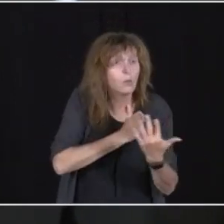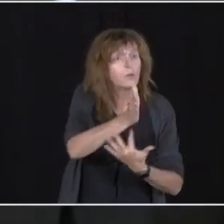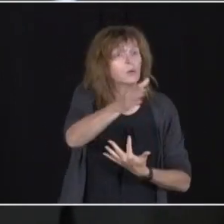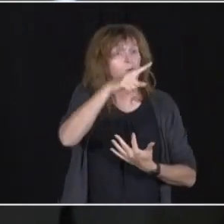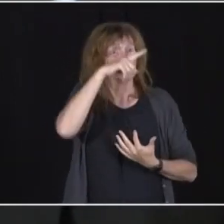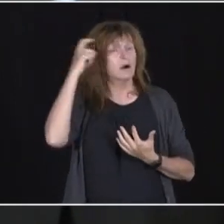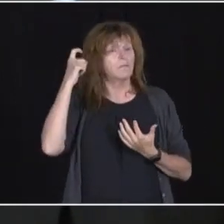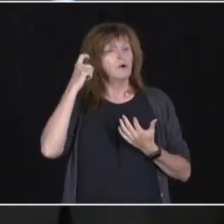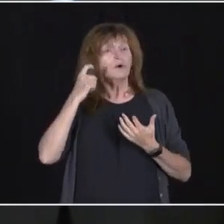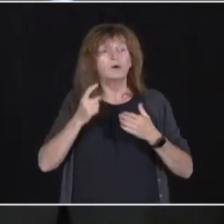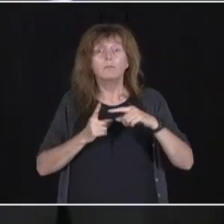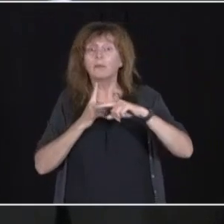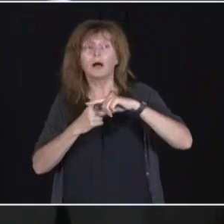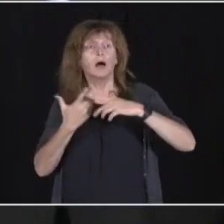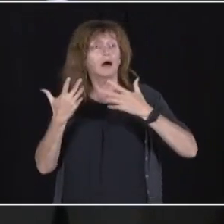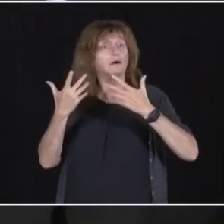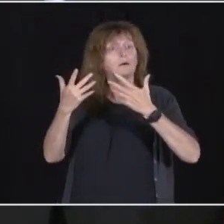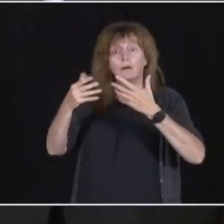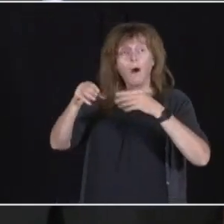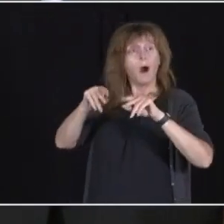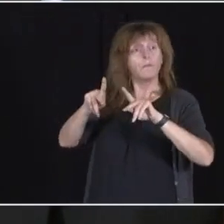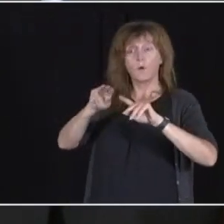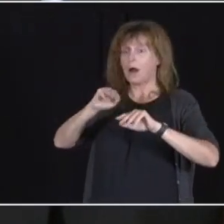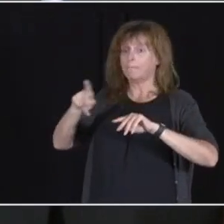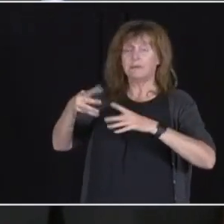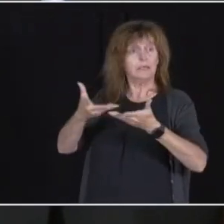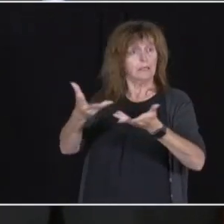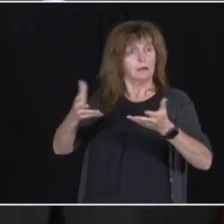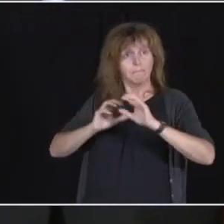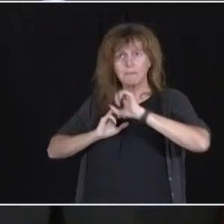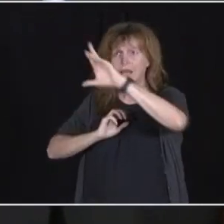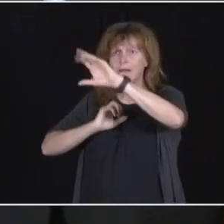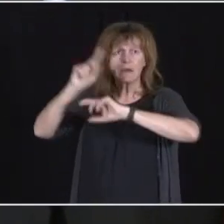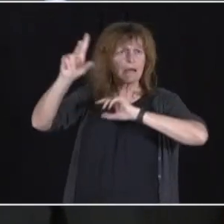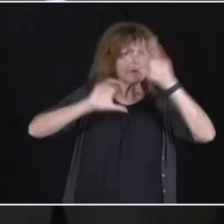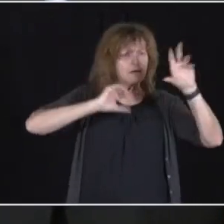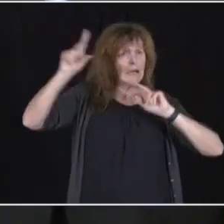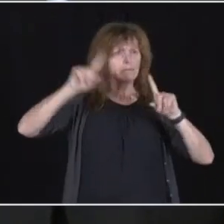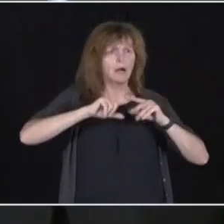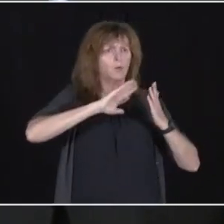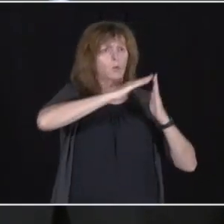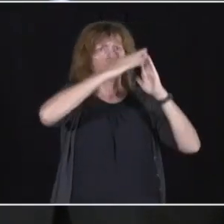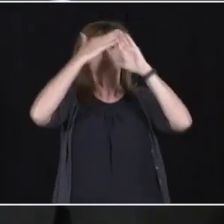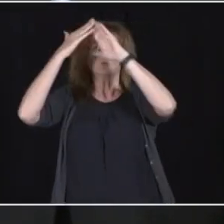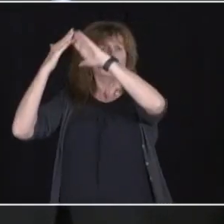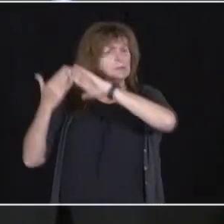We will still allow our members on both sides to get back into the writings and to participate in these consultations.